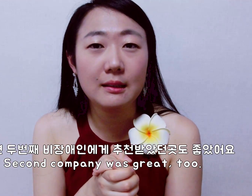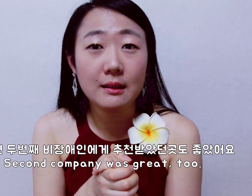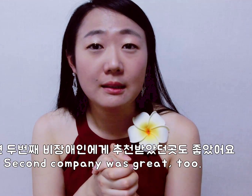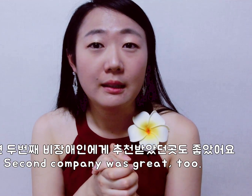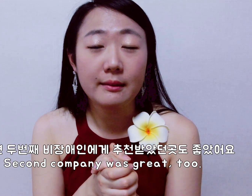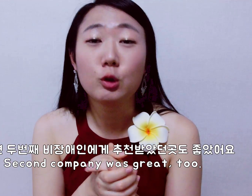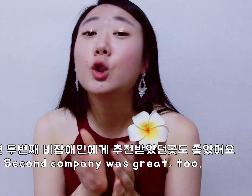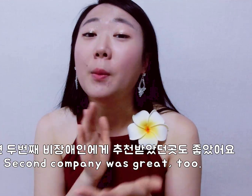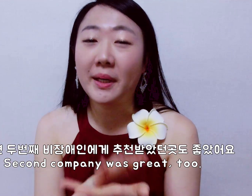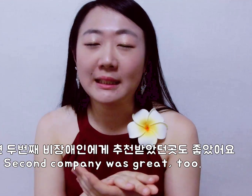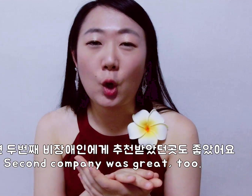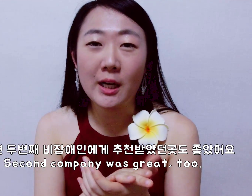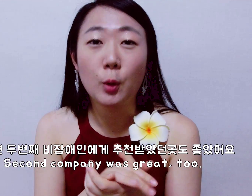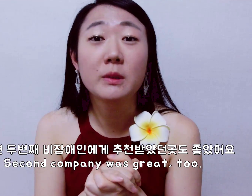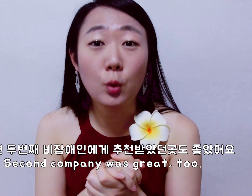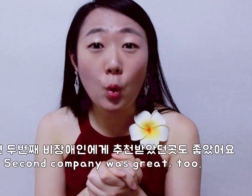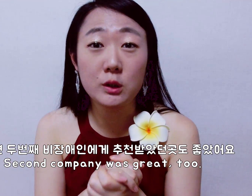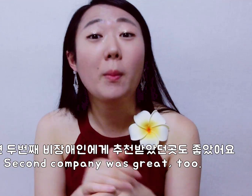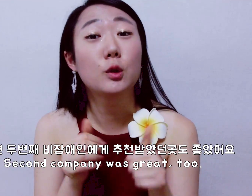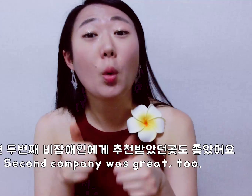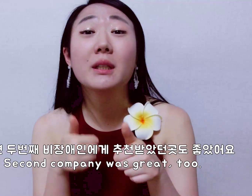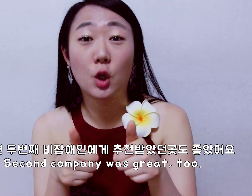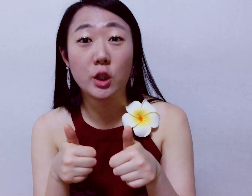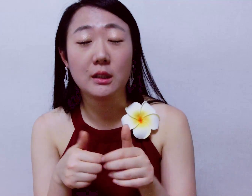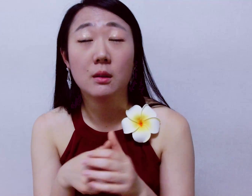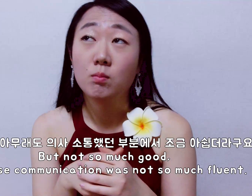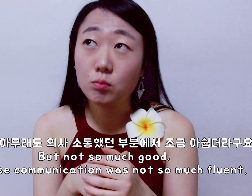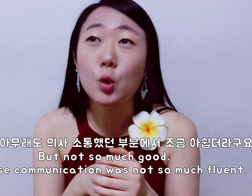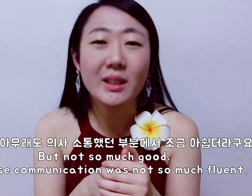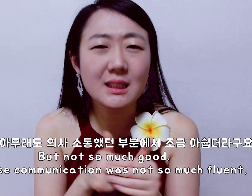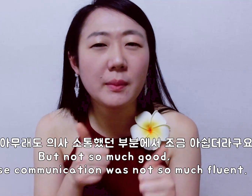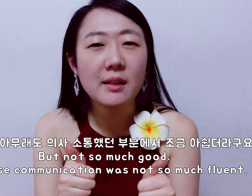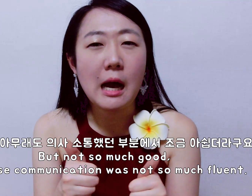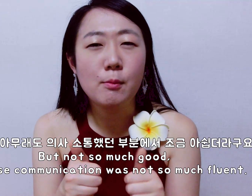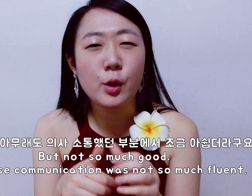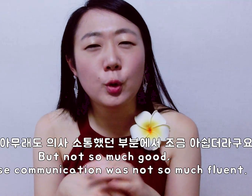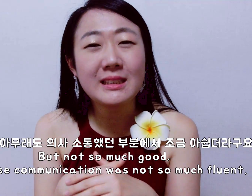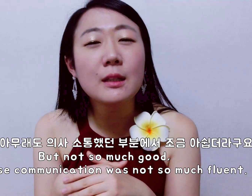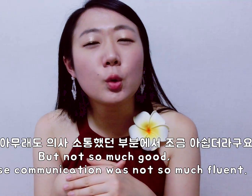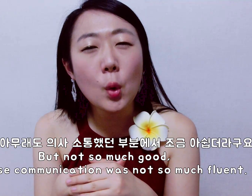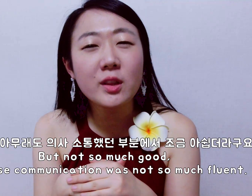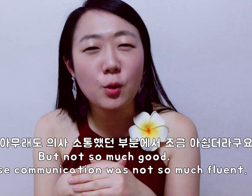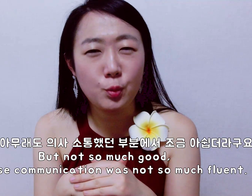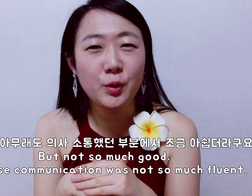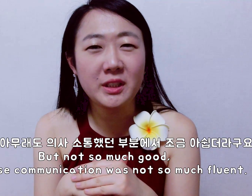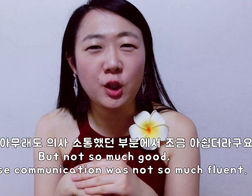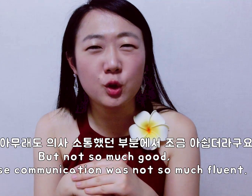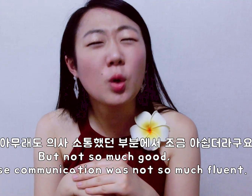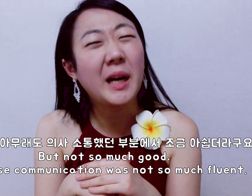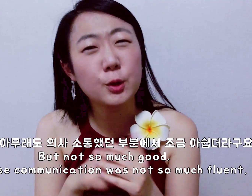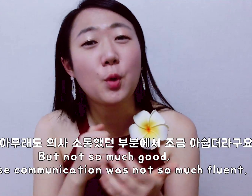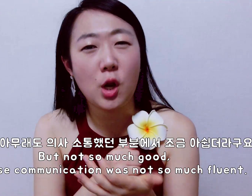갑자기 제앞에서 어떤 외국인이 손제스처수화이러는거에요 some foreigner said sign language in front of me.